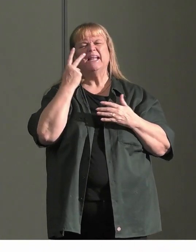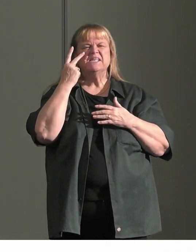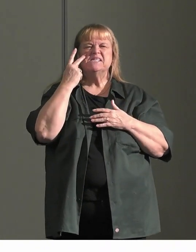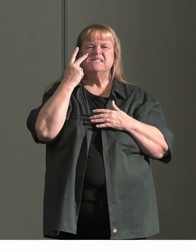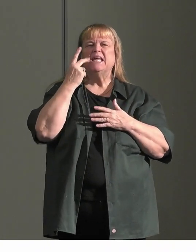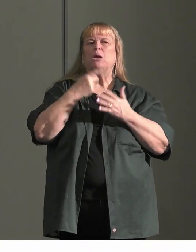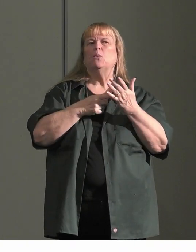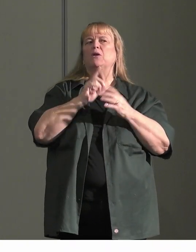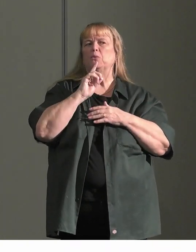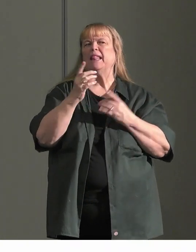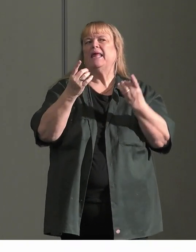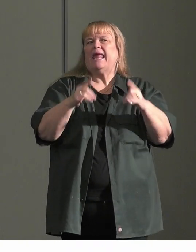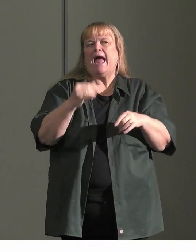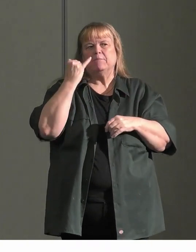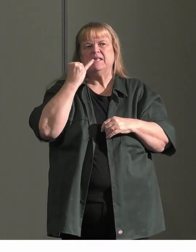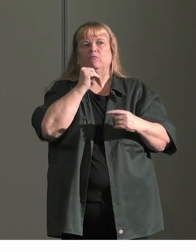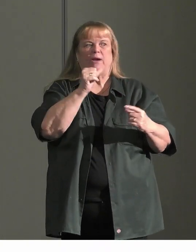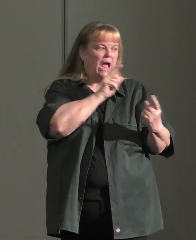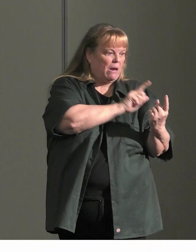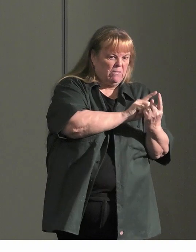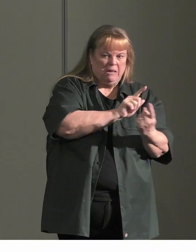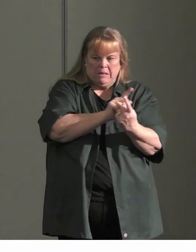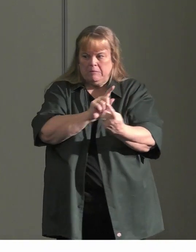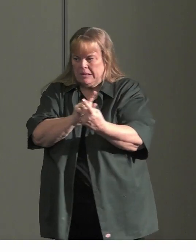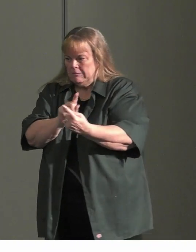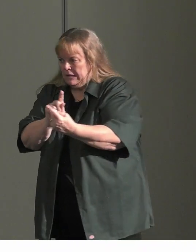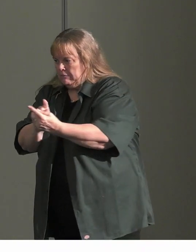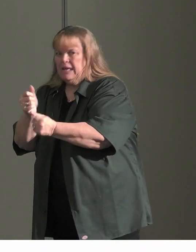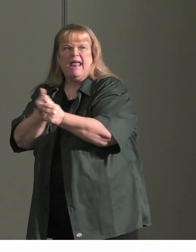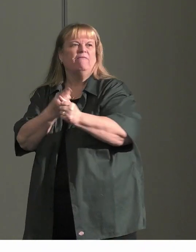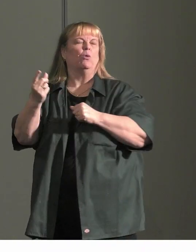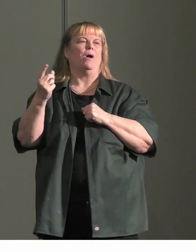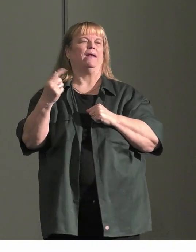actually happens if we don't meet with everyone. So we thought about